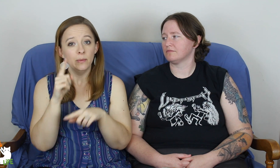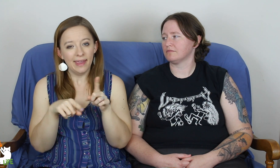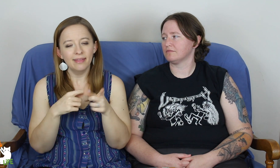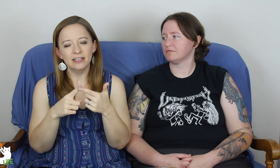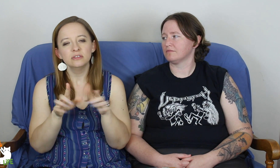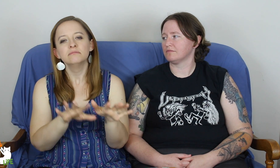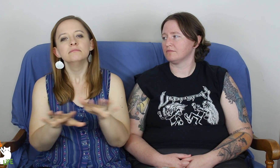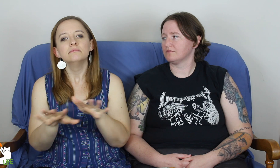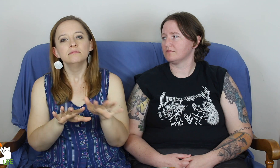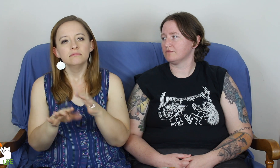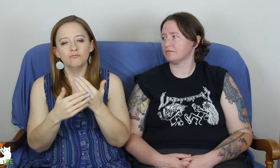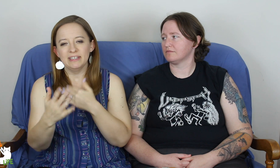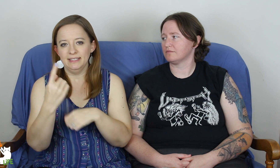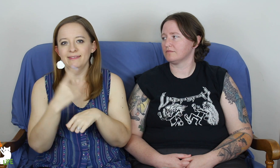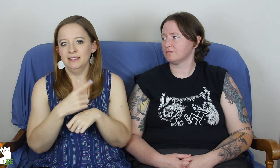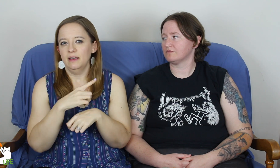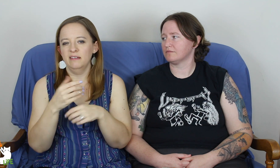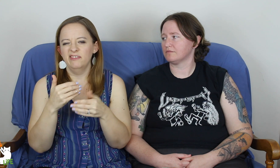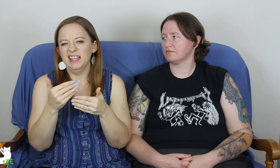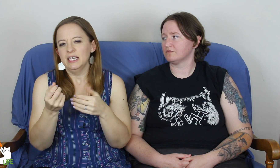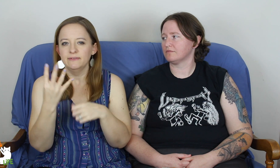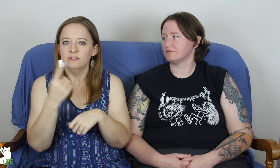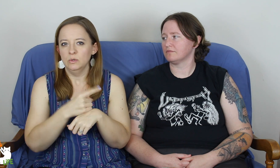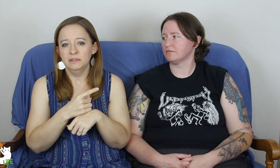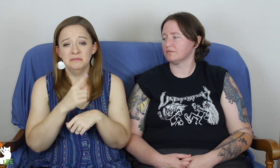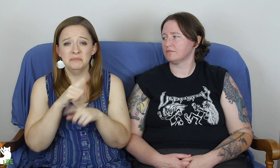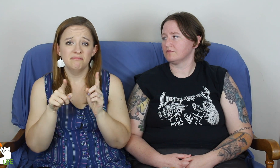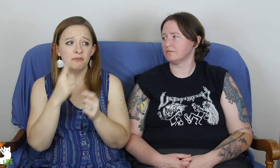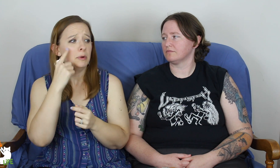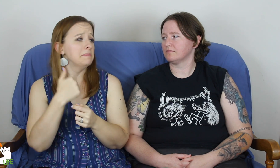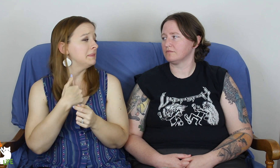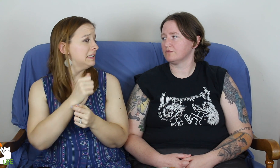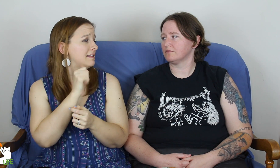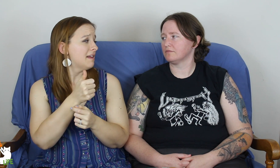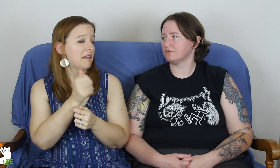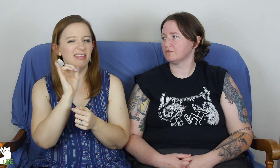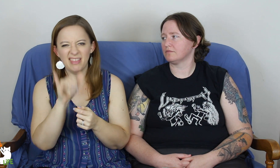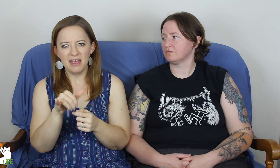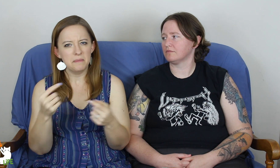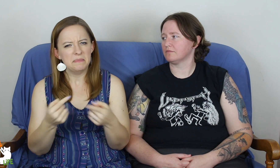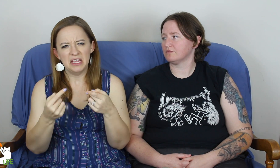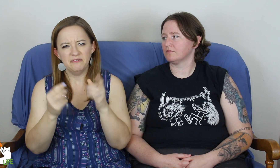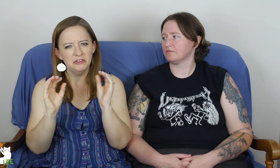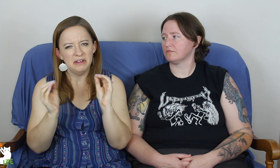If you can't, then just take it easy for the rest of the day... or for the next few days. But really for me, it wasn't really that painful.